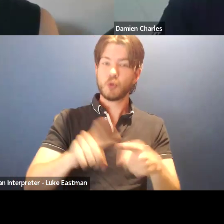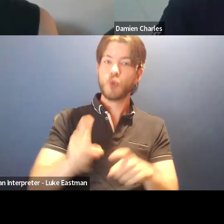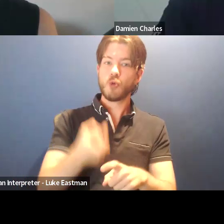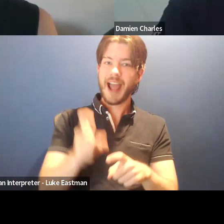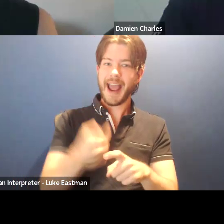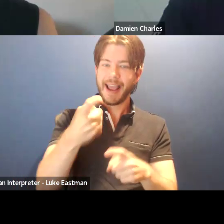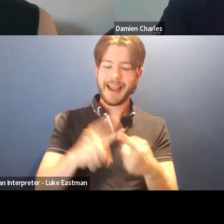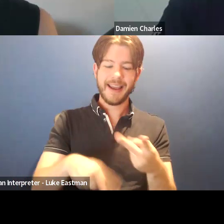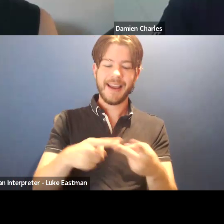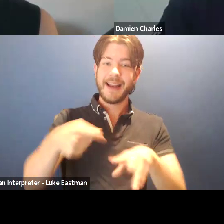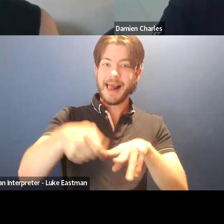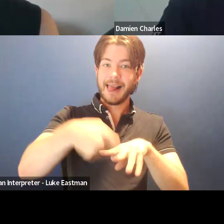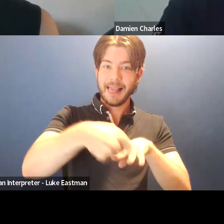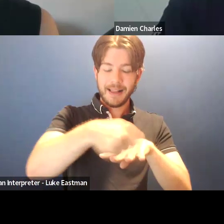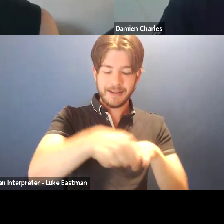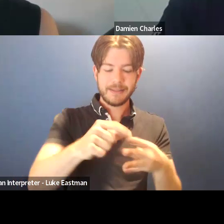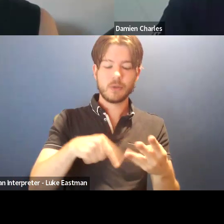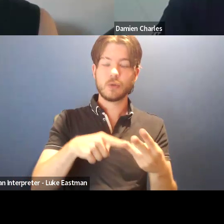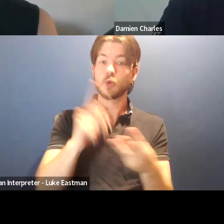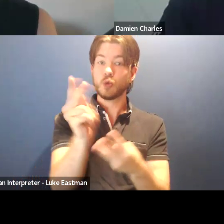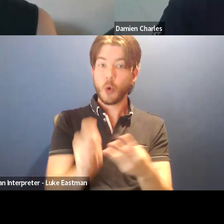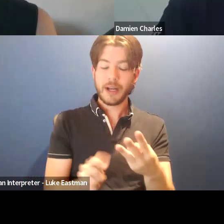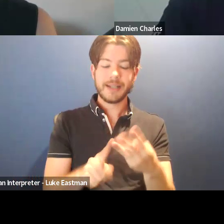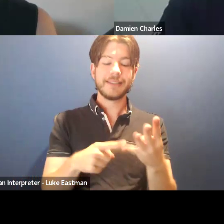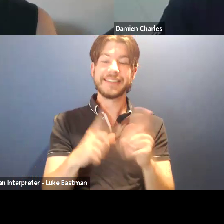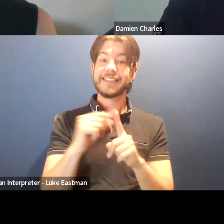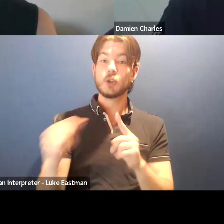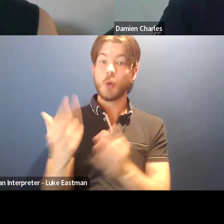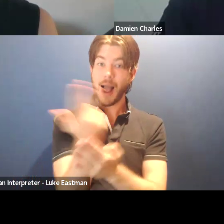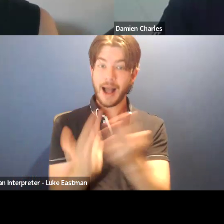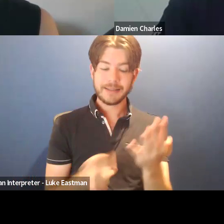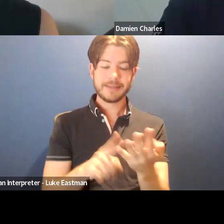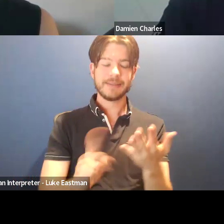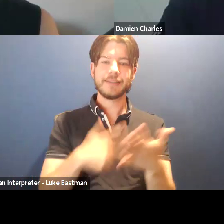artistry, drawing, digital arts as well as